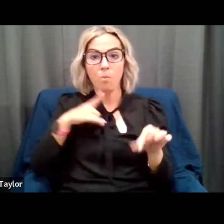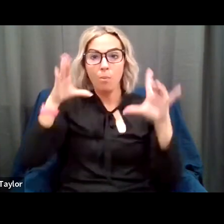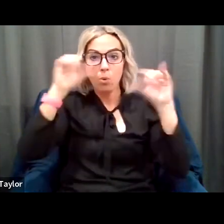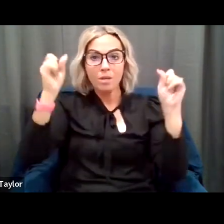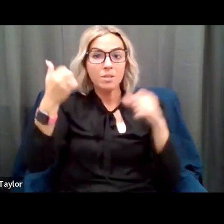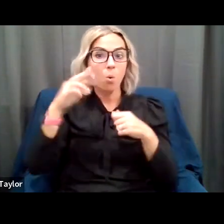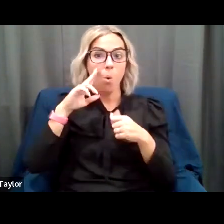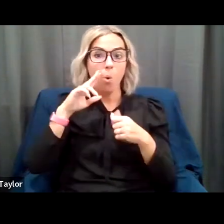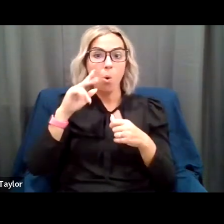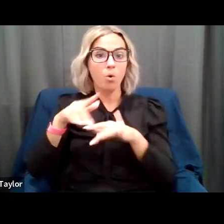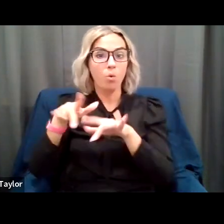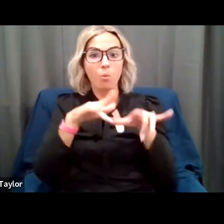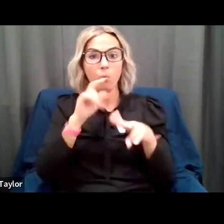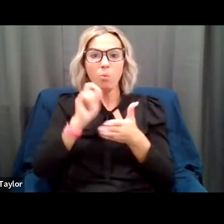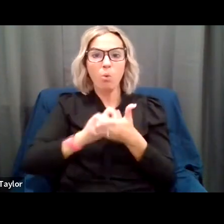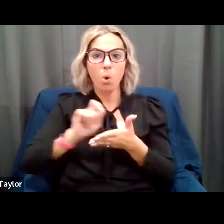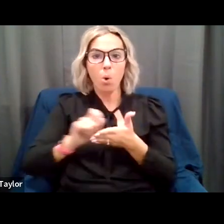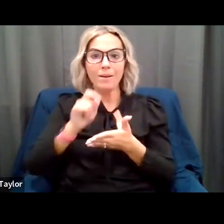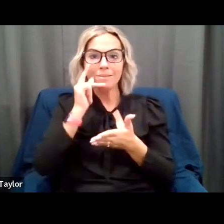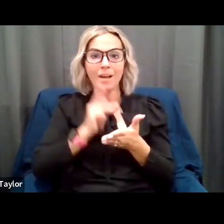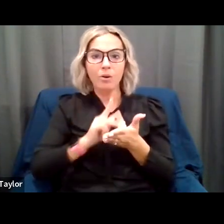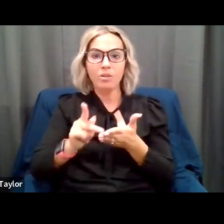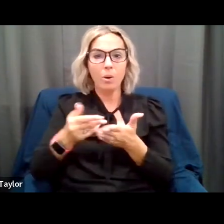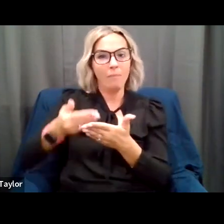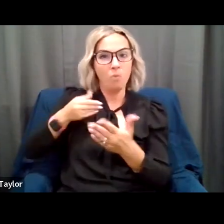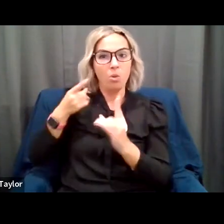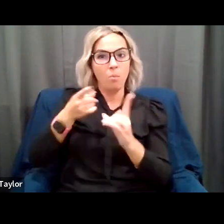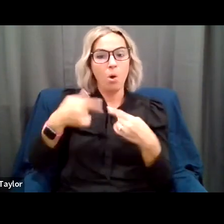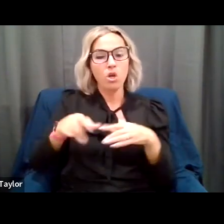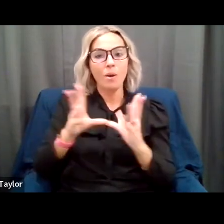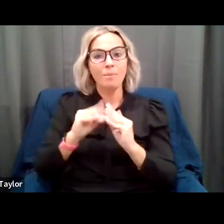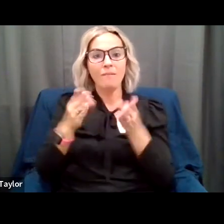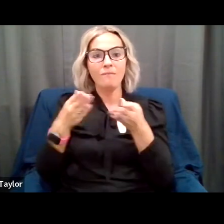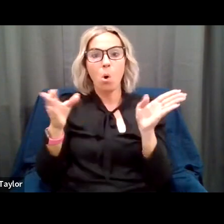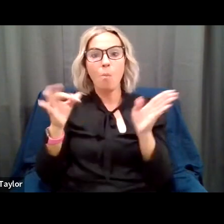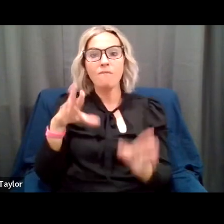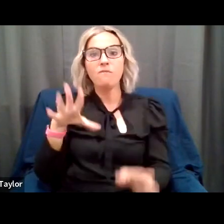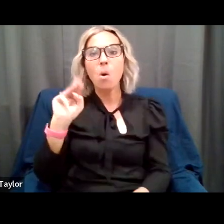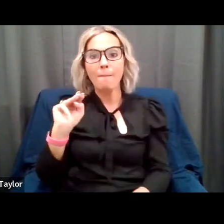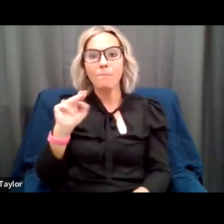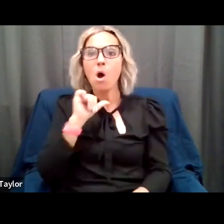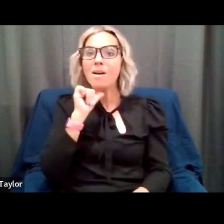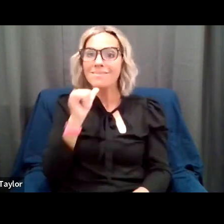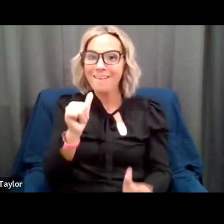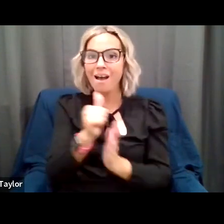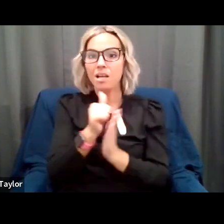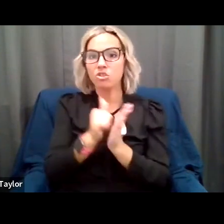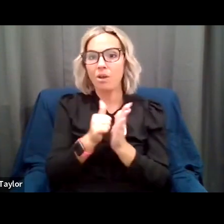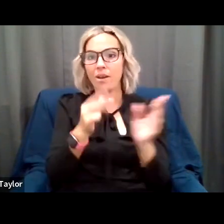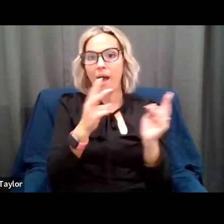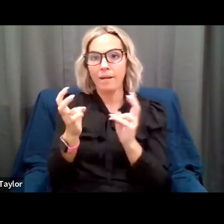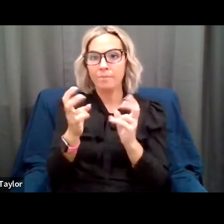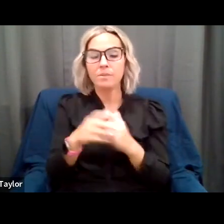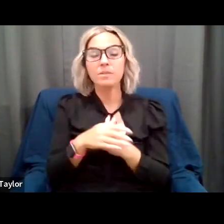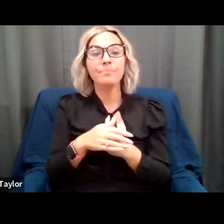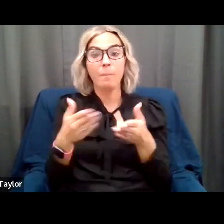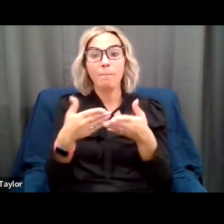Recording Secretary prior to the point in the meeting for open forum on non-agenda Items. Public comment cards are available at